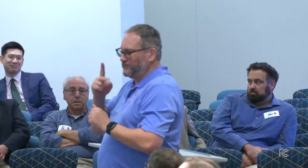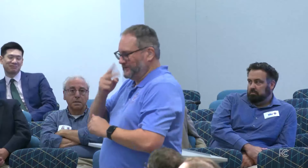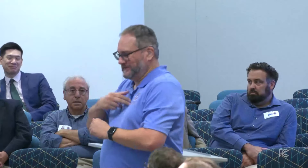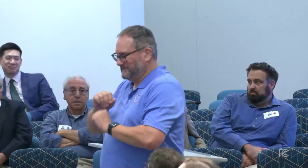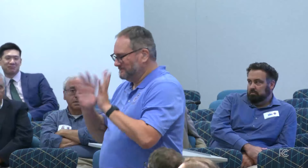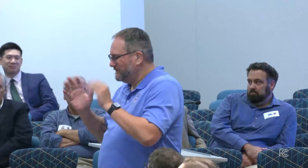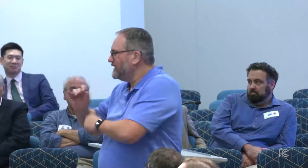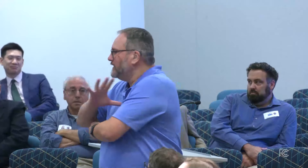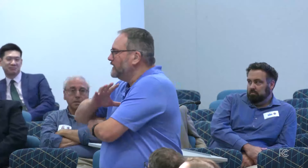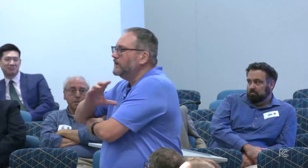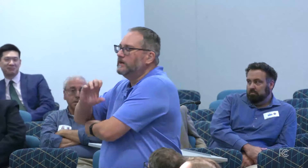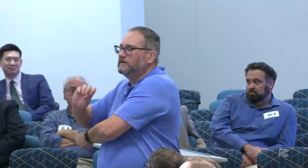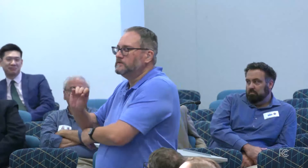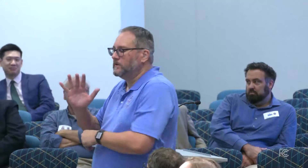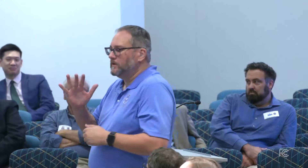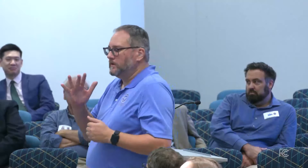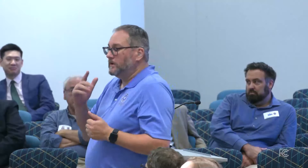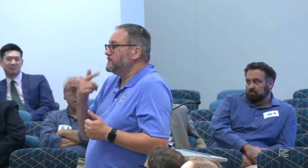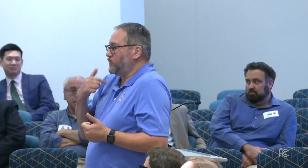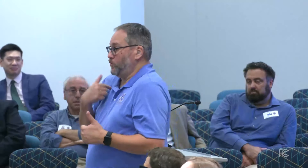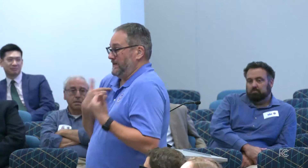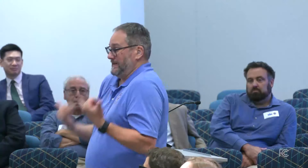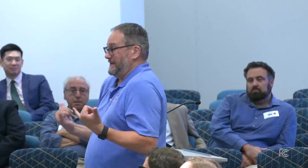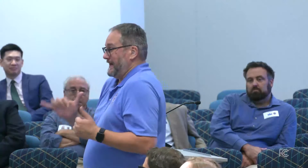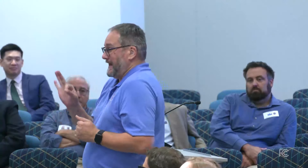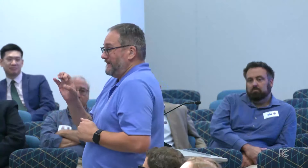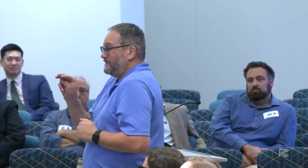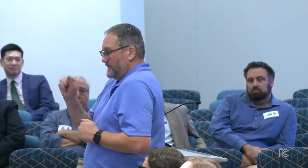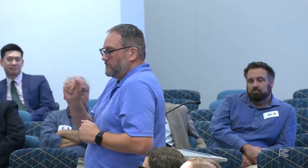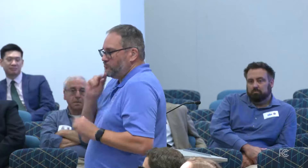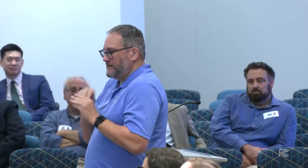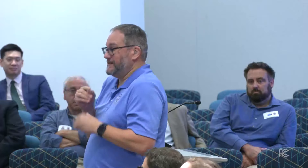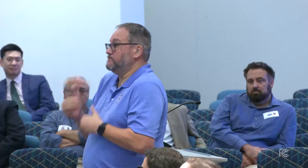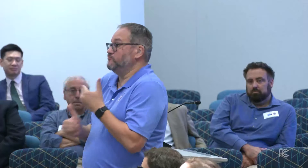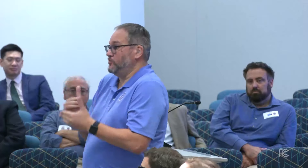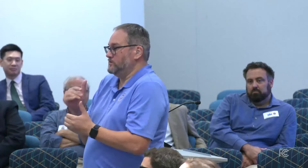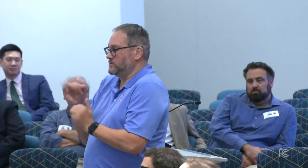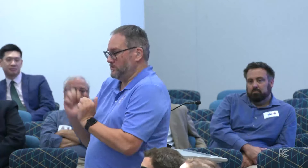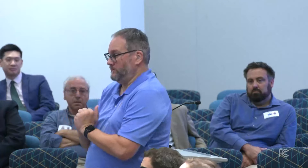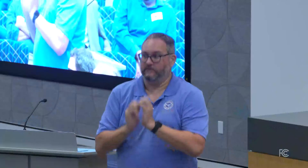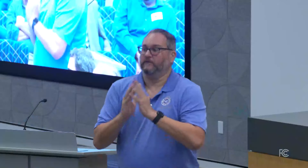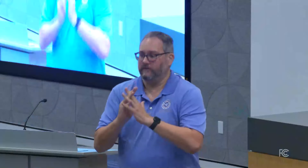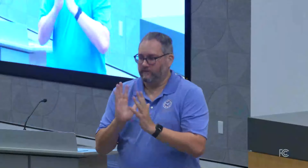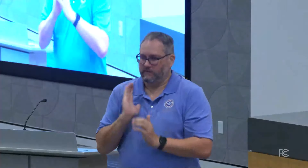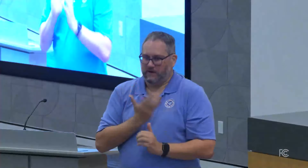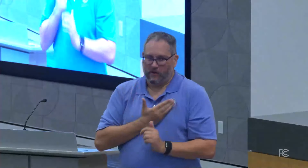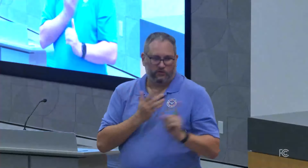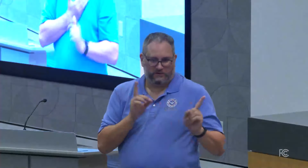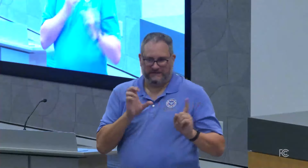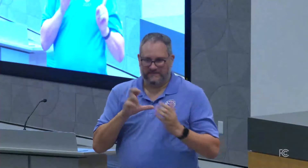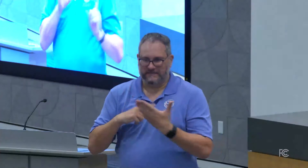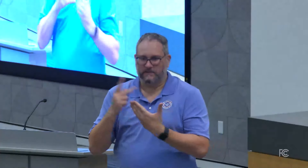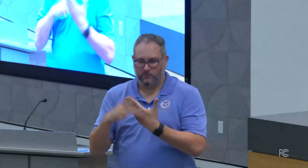OKAY. NOW I'M ON THE FRAME SO